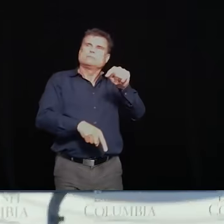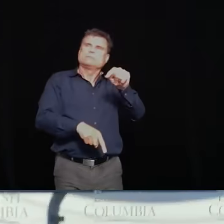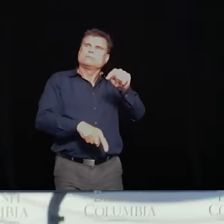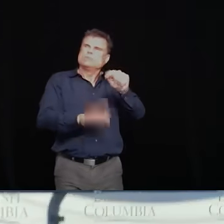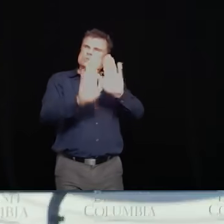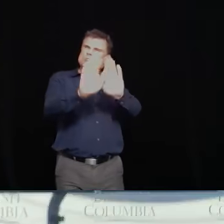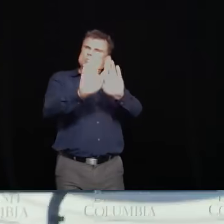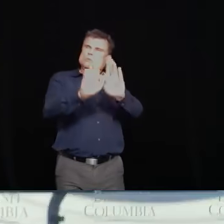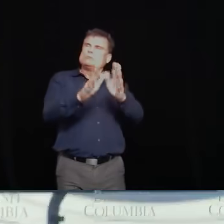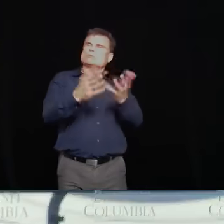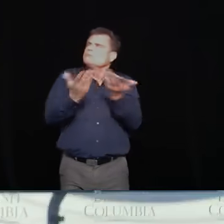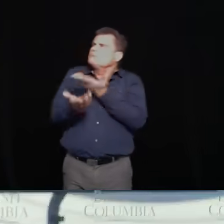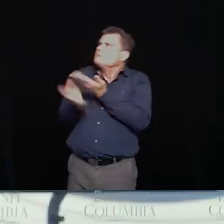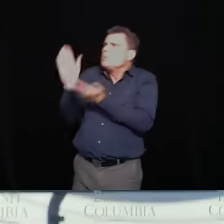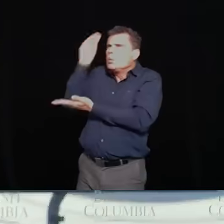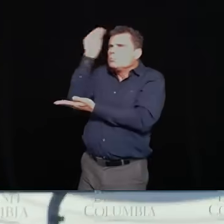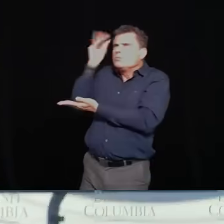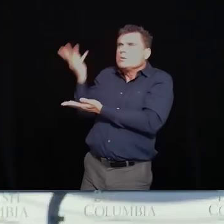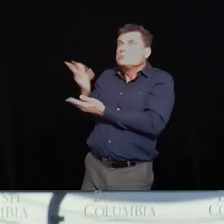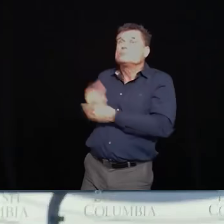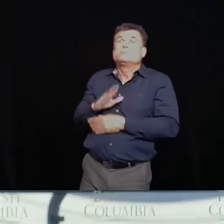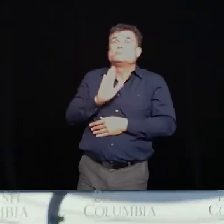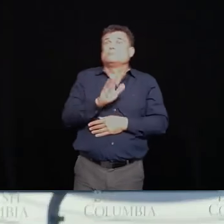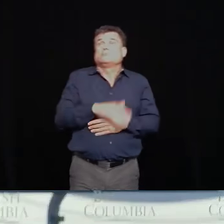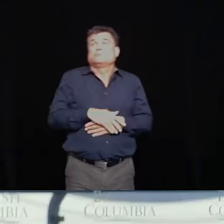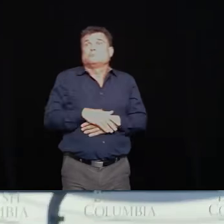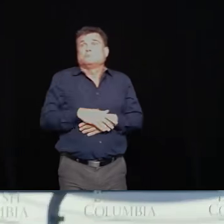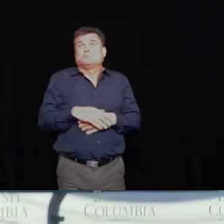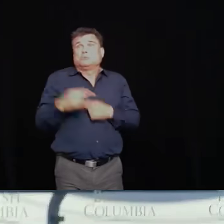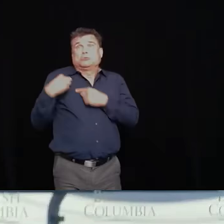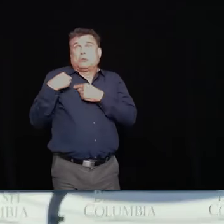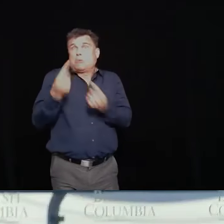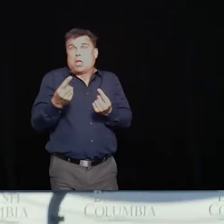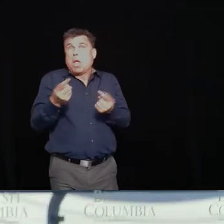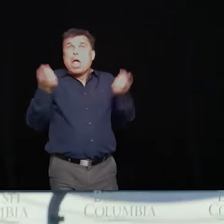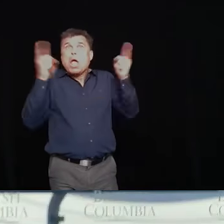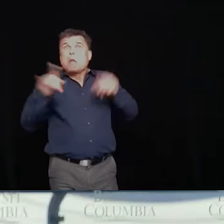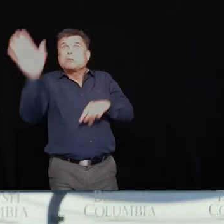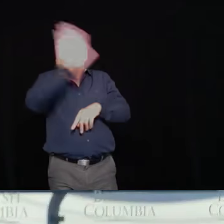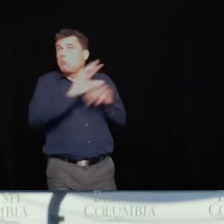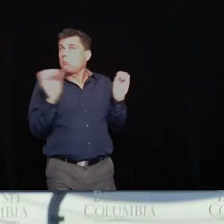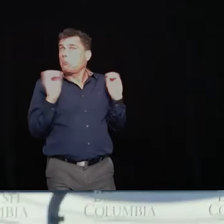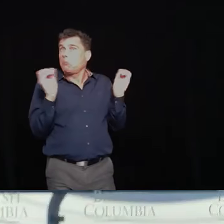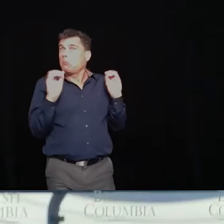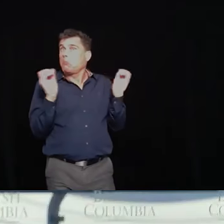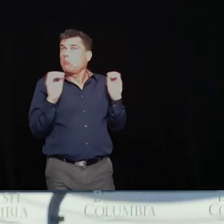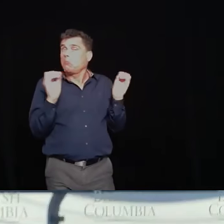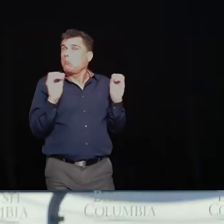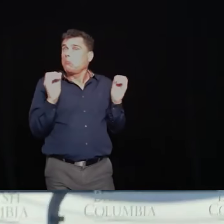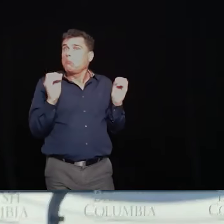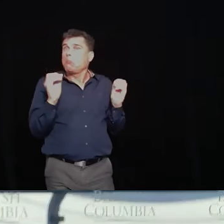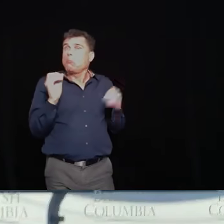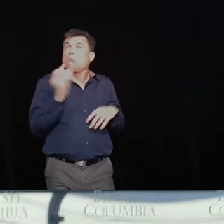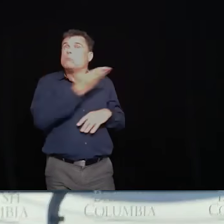all need to do a part to stop the influence of this year as well and that means getting a flu